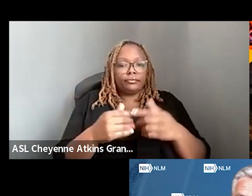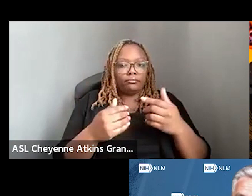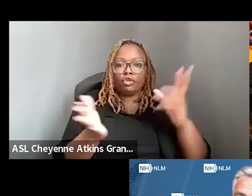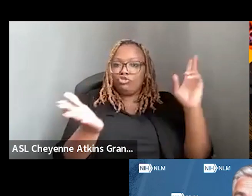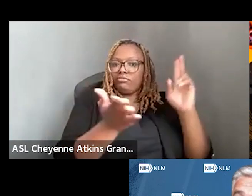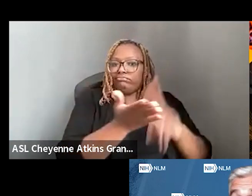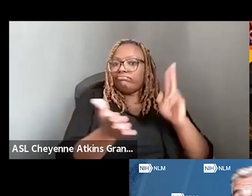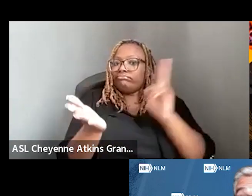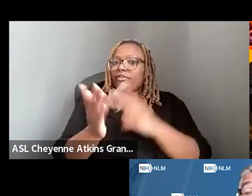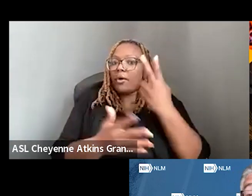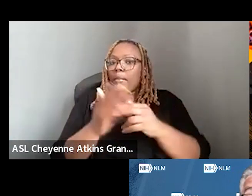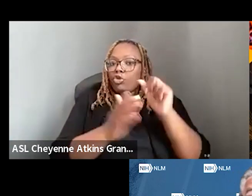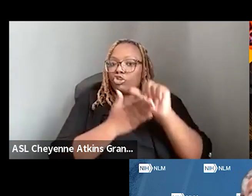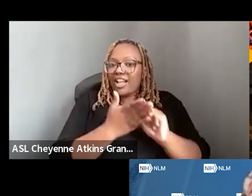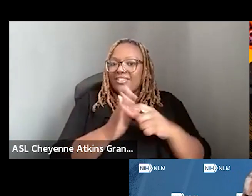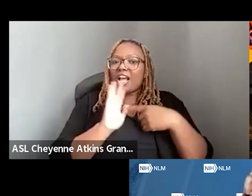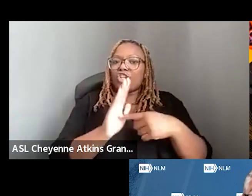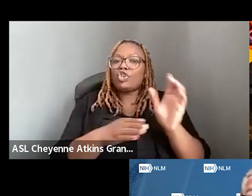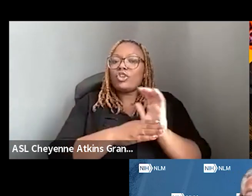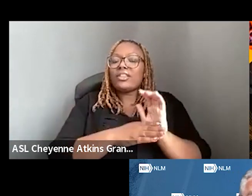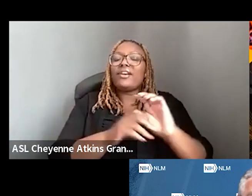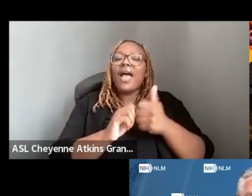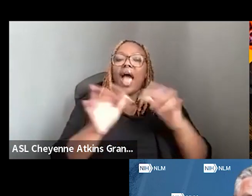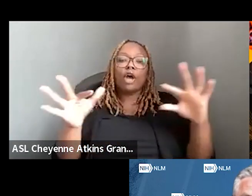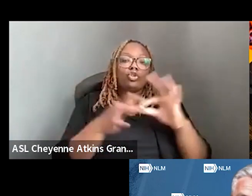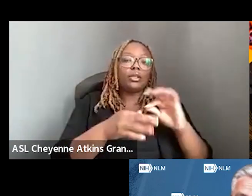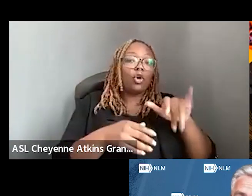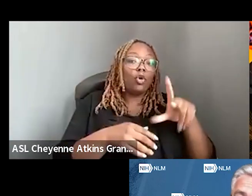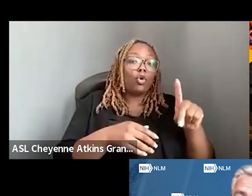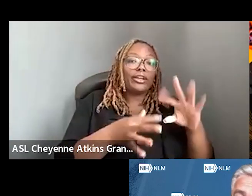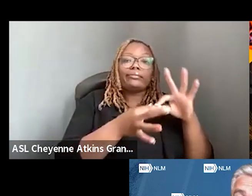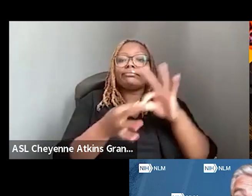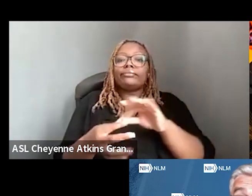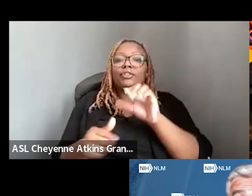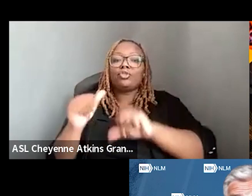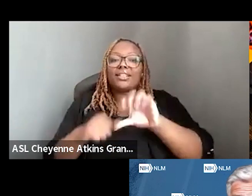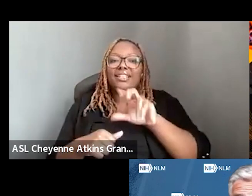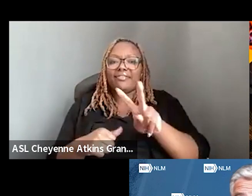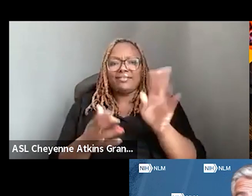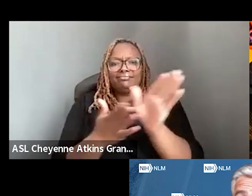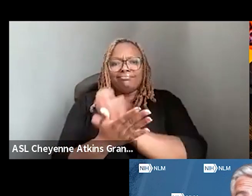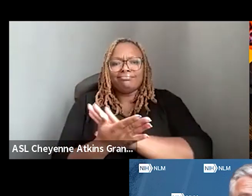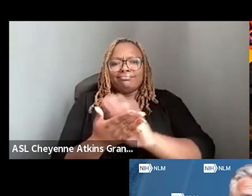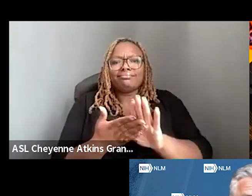And I showed in the video how to link the ORCID to SciENcv, which is really nice. It can be a great time saver.